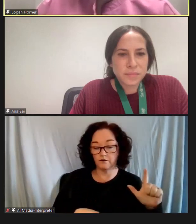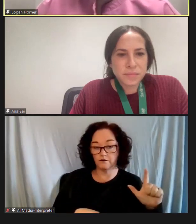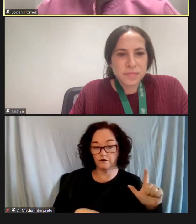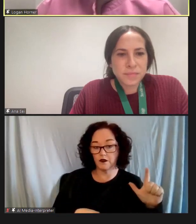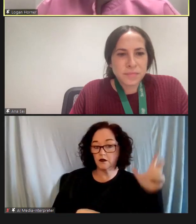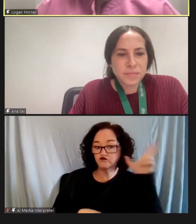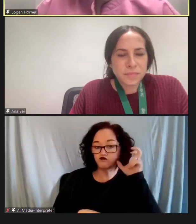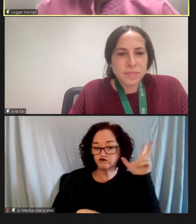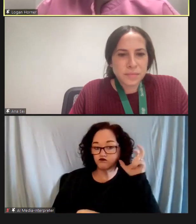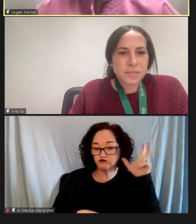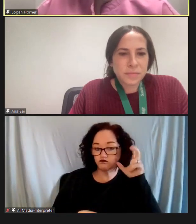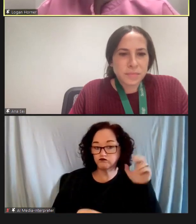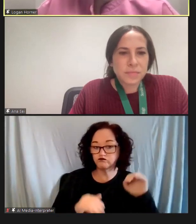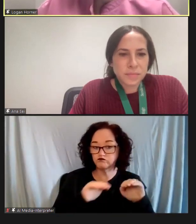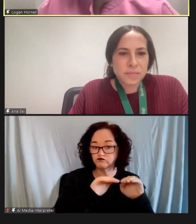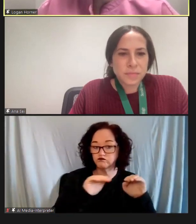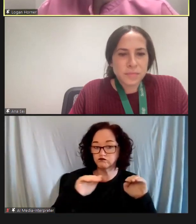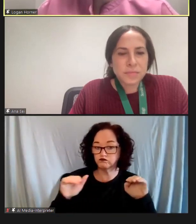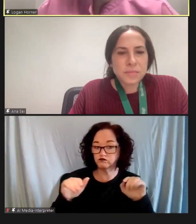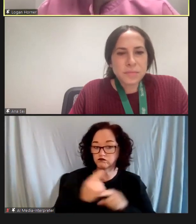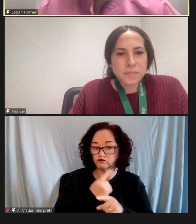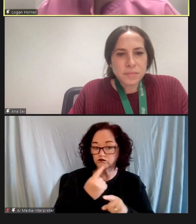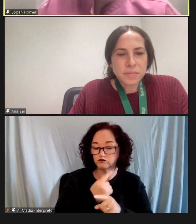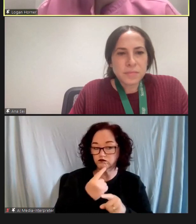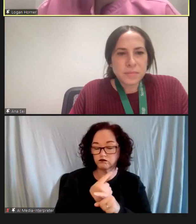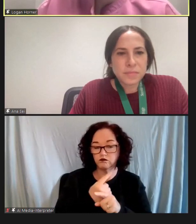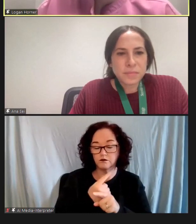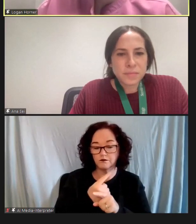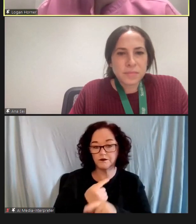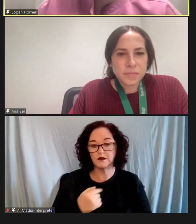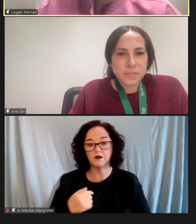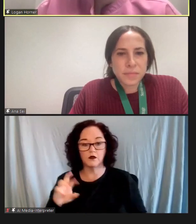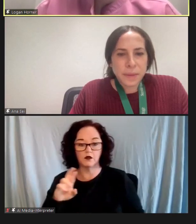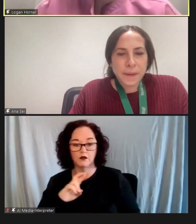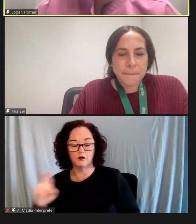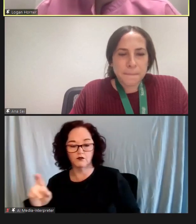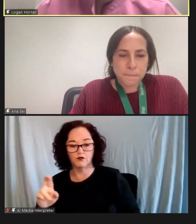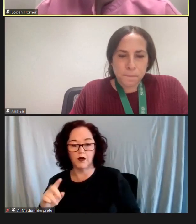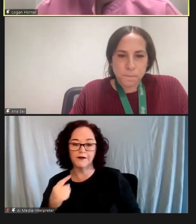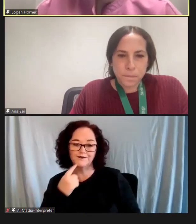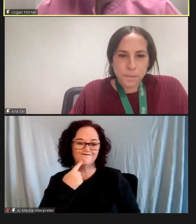limits the right ear has that profound